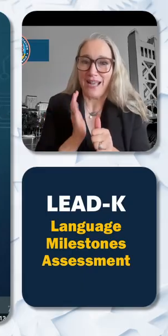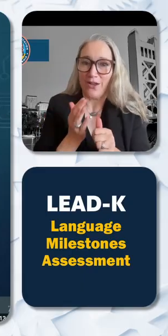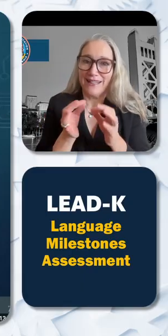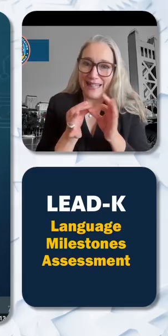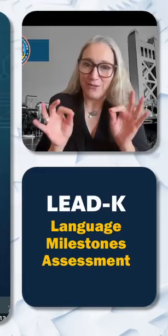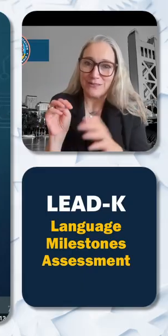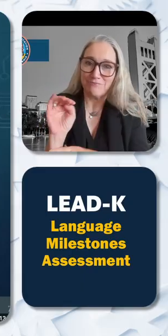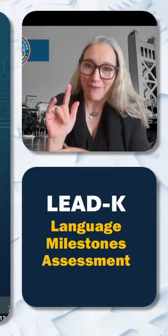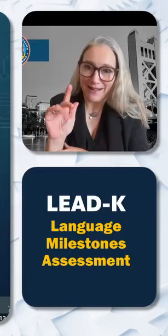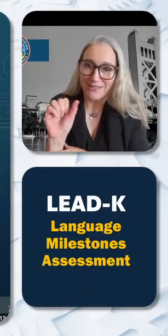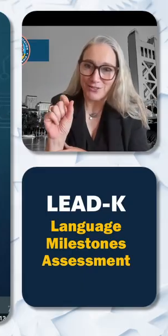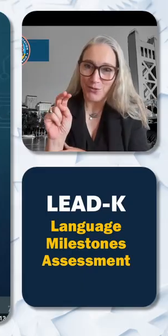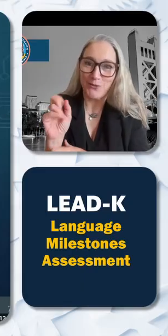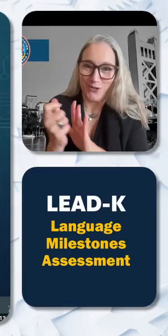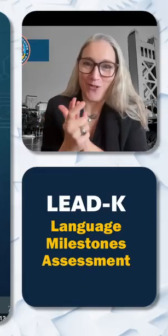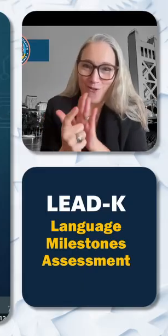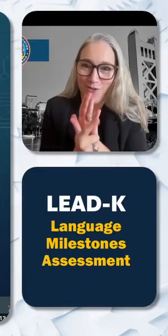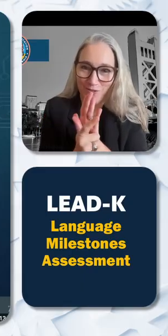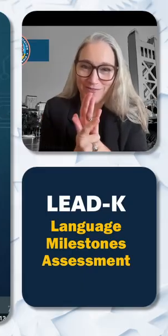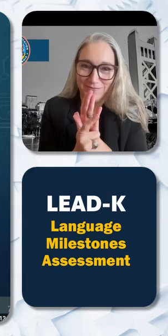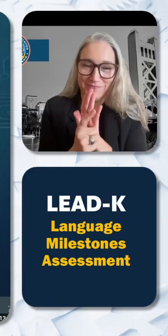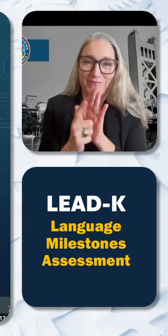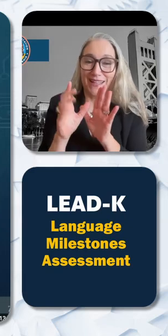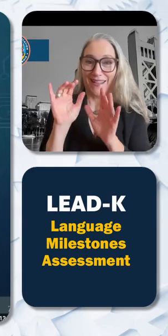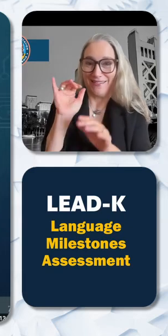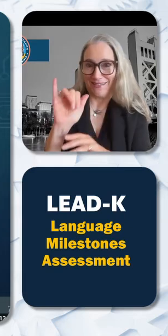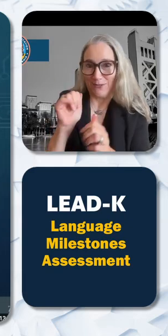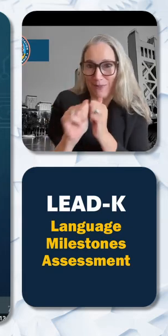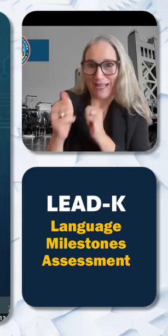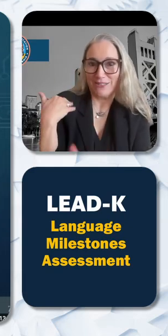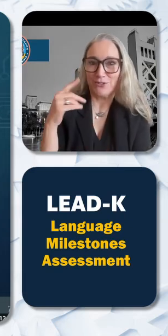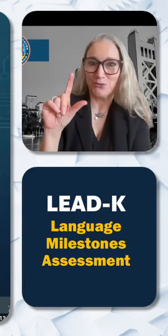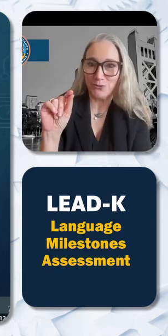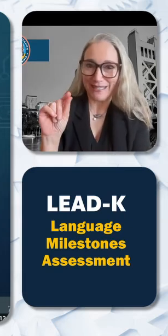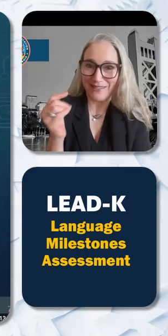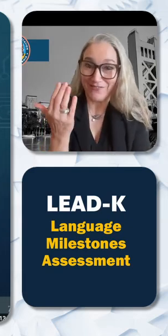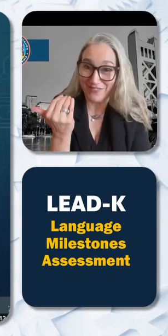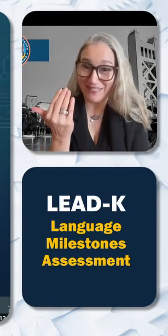which was known as Senate Bill 210, which includes our language milestones law.